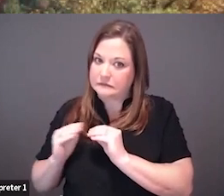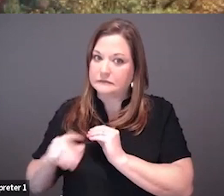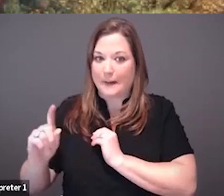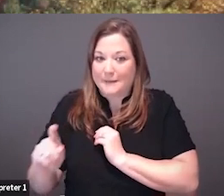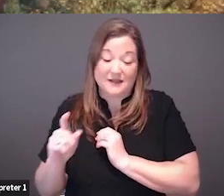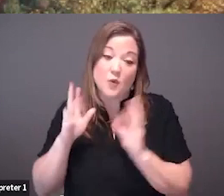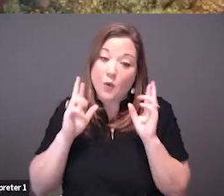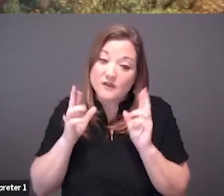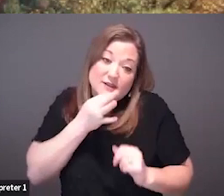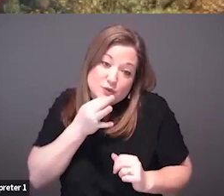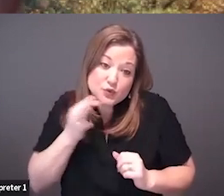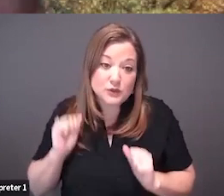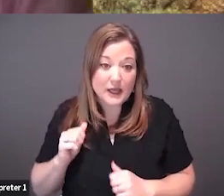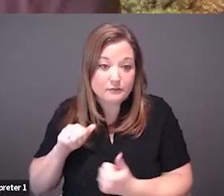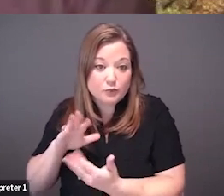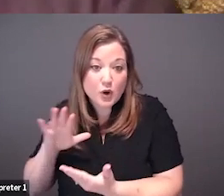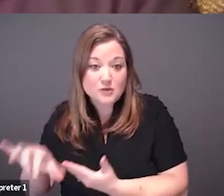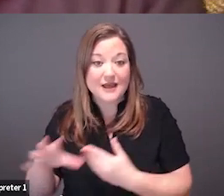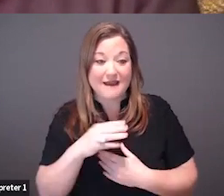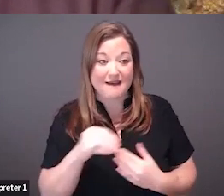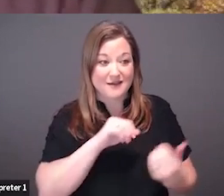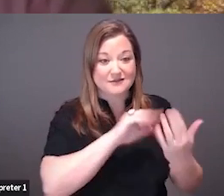and tackling the admin of our plug-in.